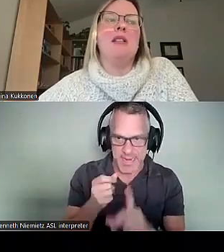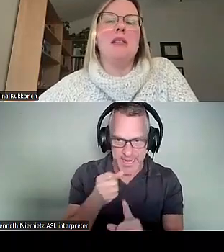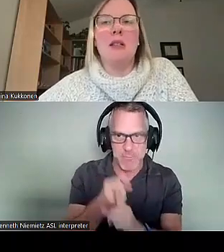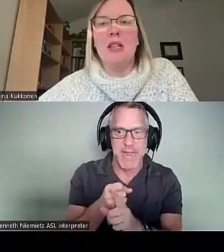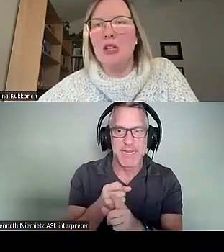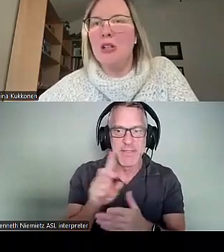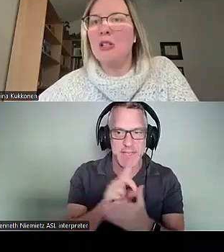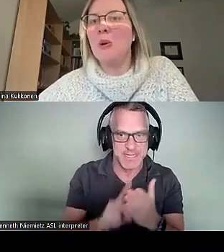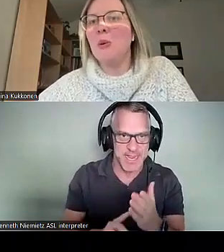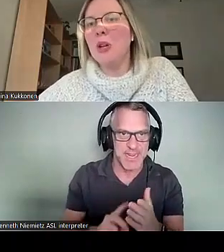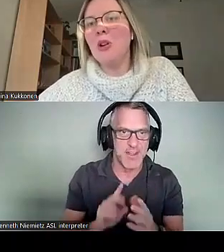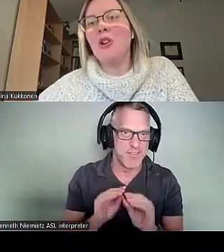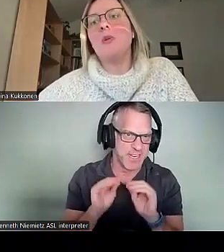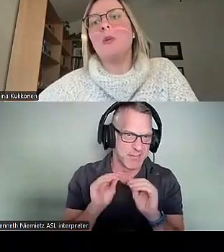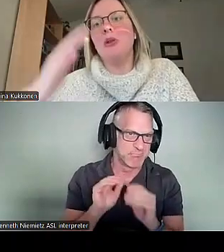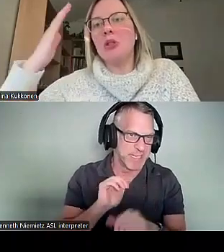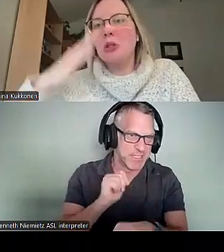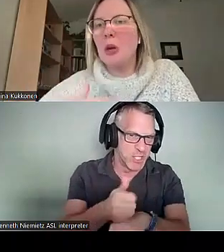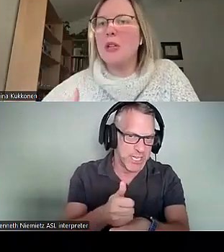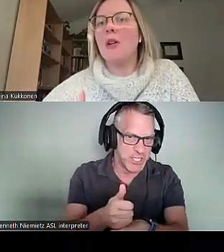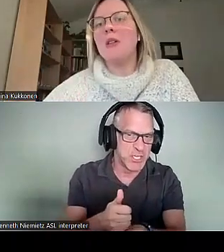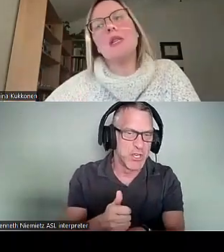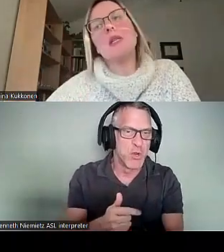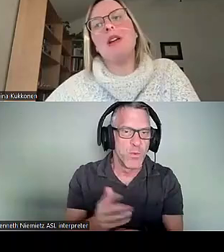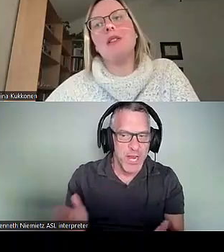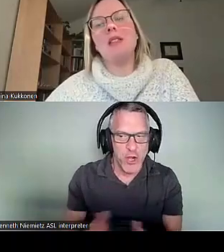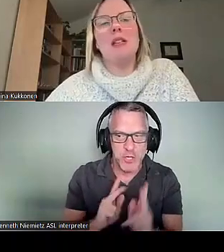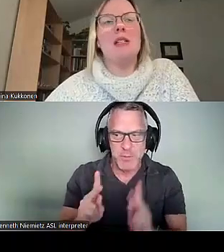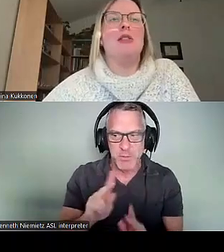the installation. So we really encouraged people to slow down in the space and take